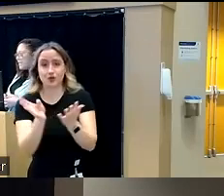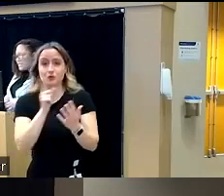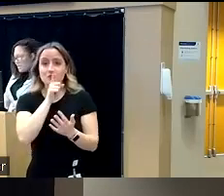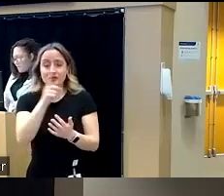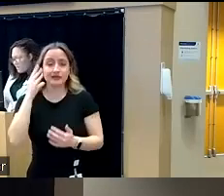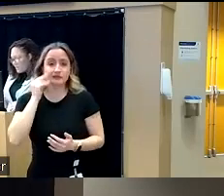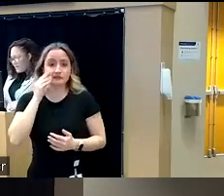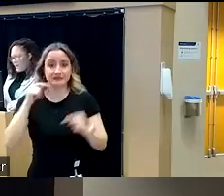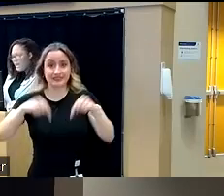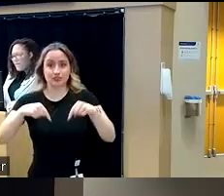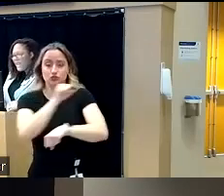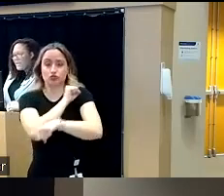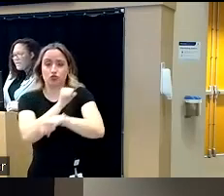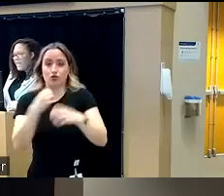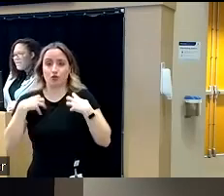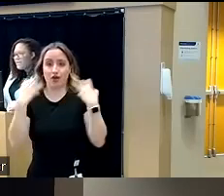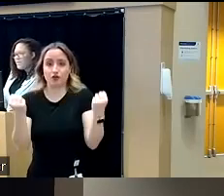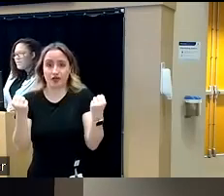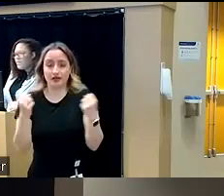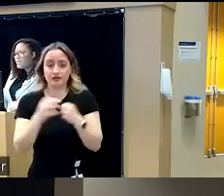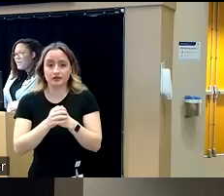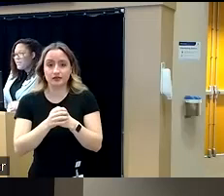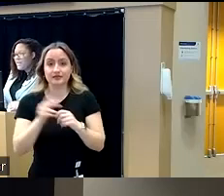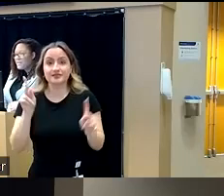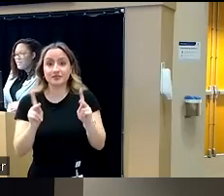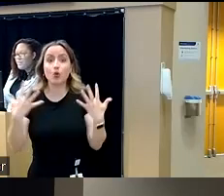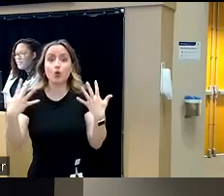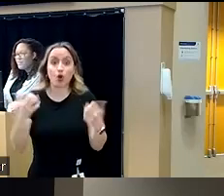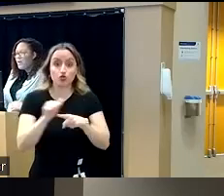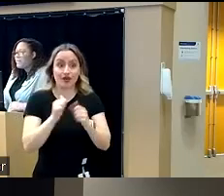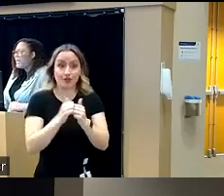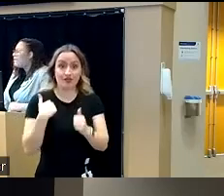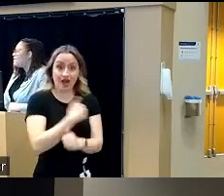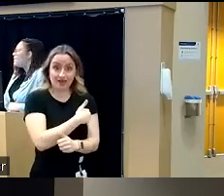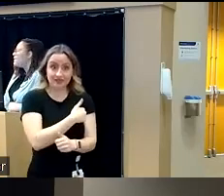at strong recovery and individuals who train with us will be well prepared to